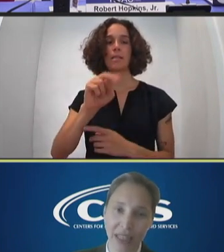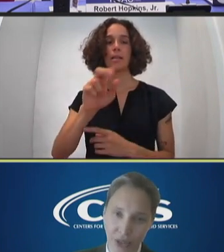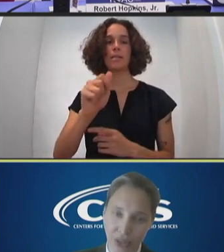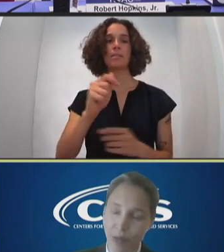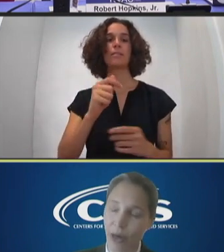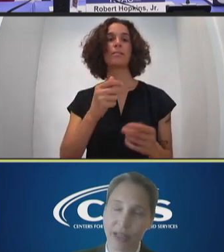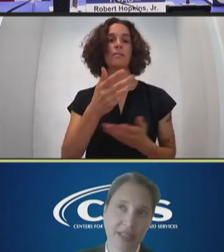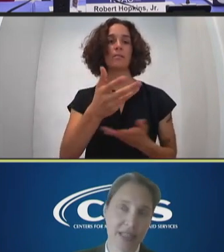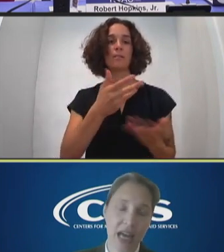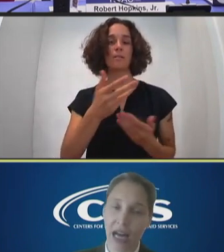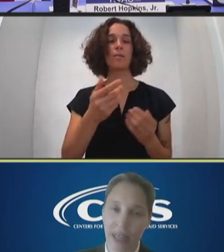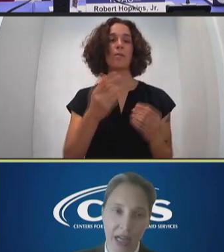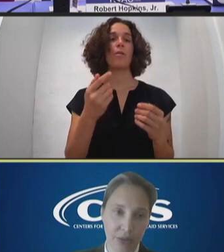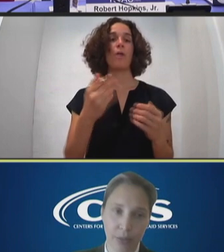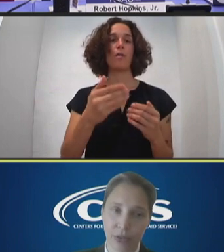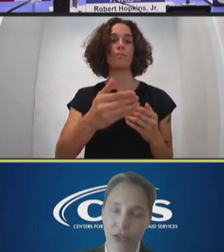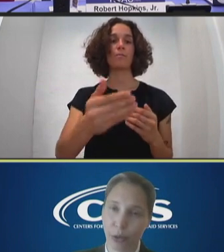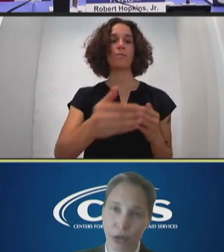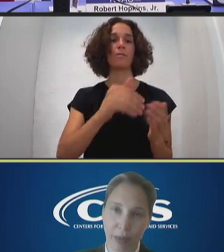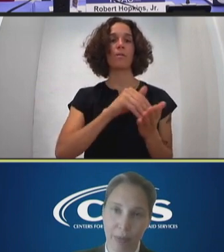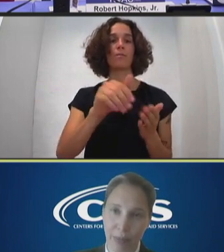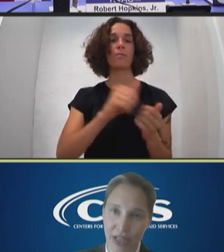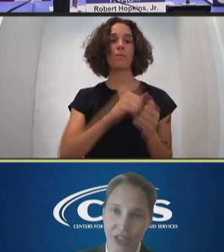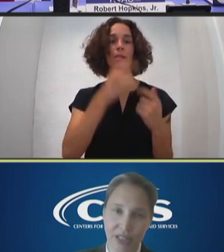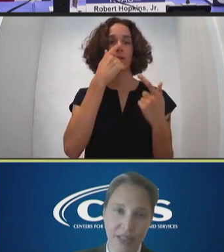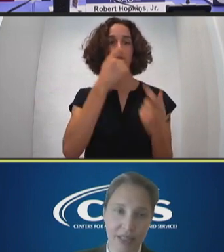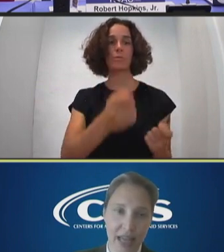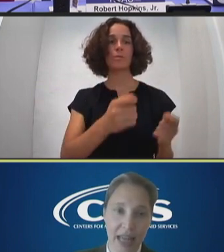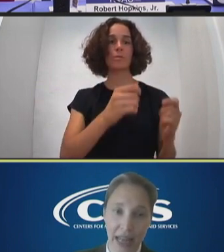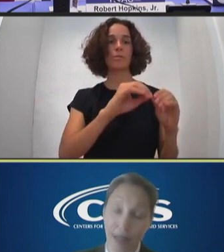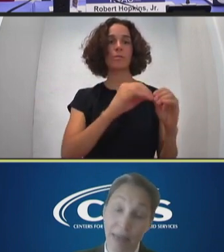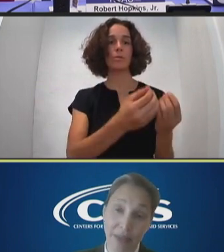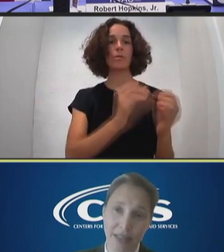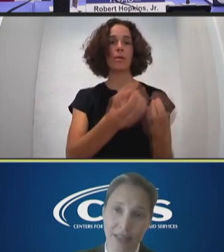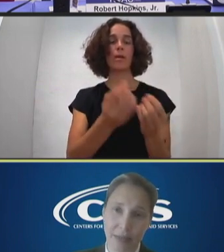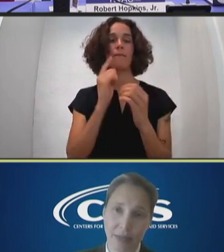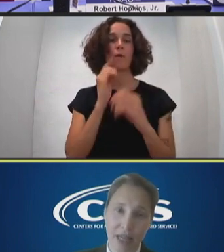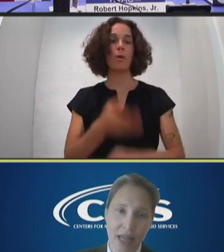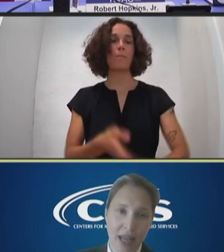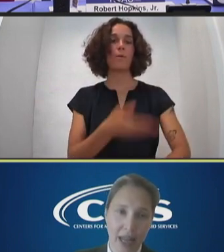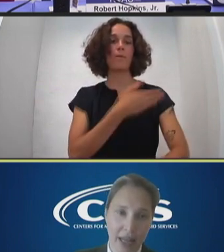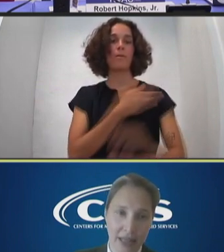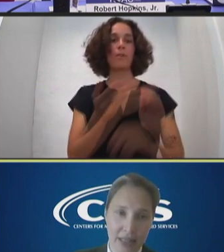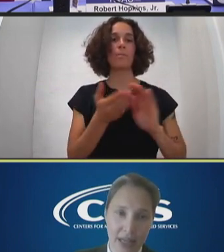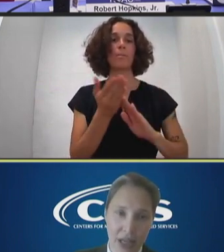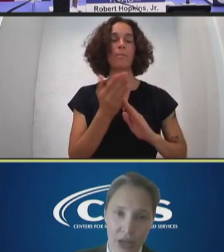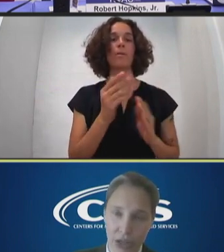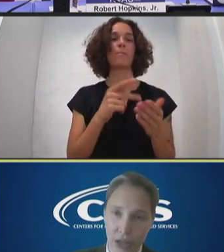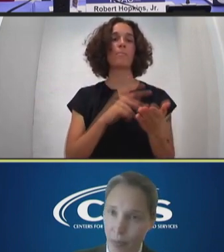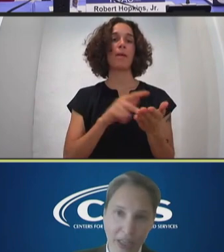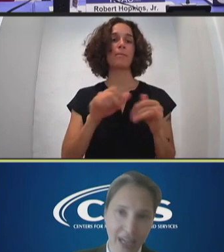interested parties on how to improve program operations and payment systems and communicate